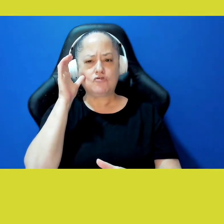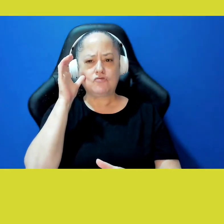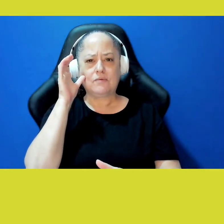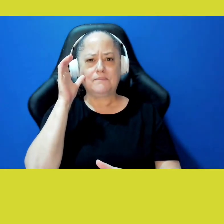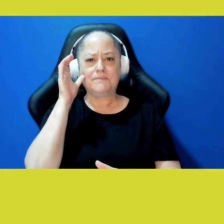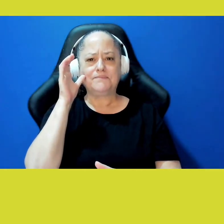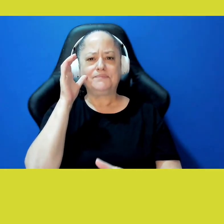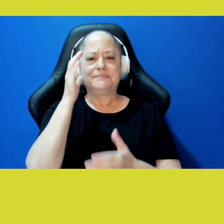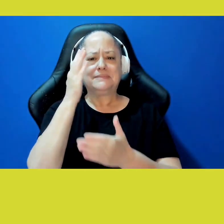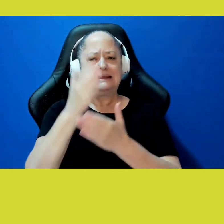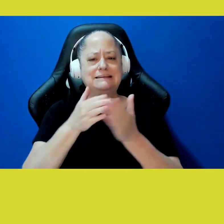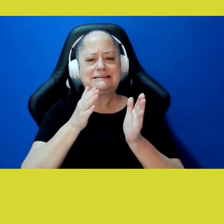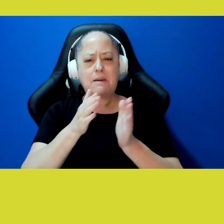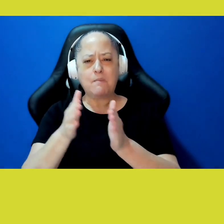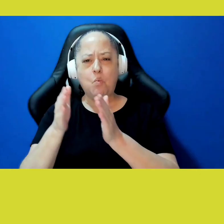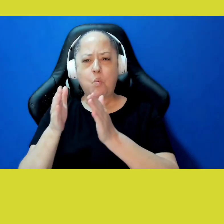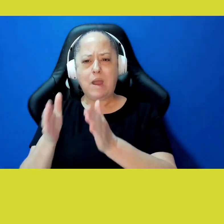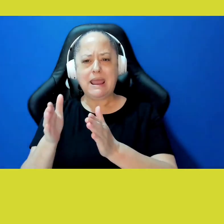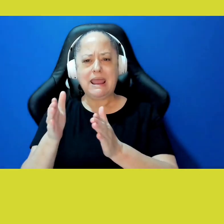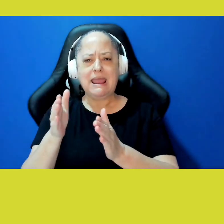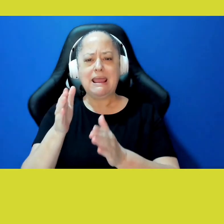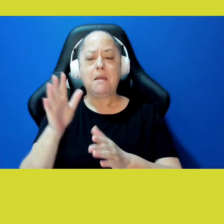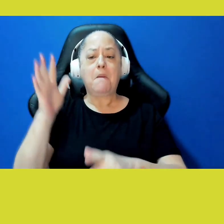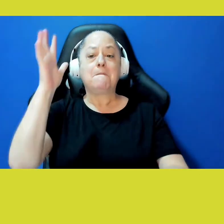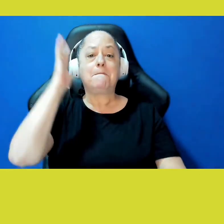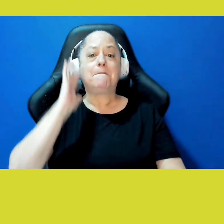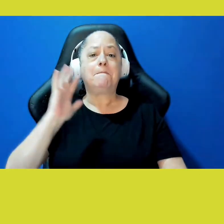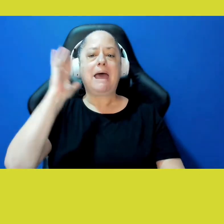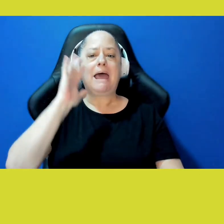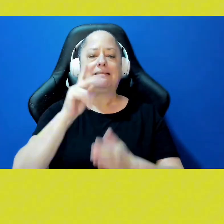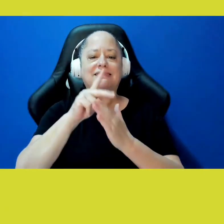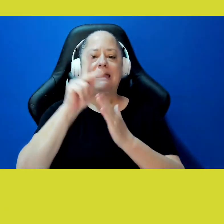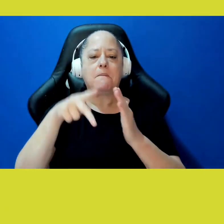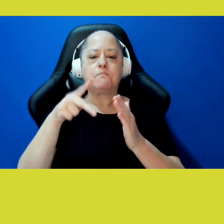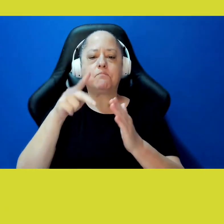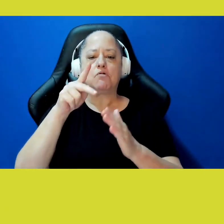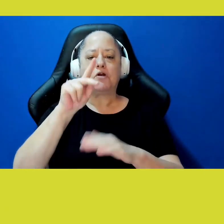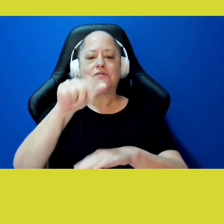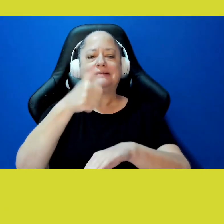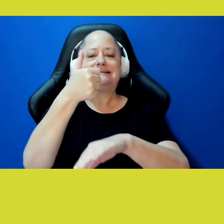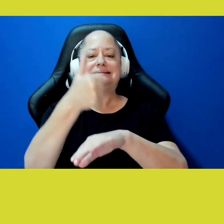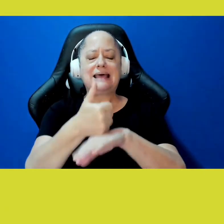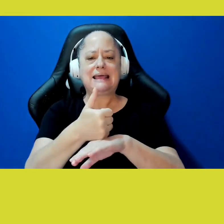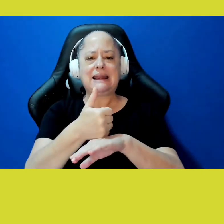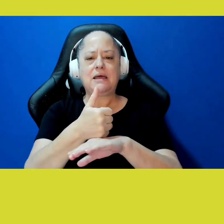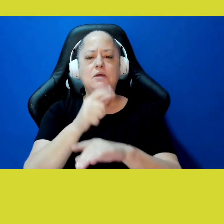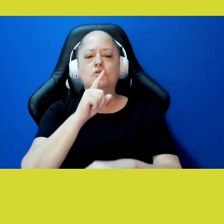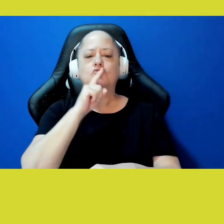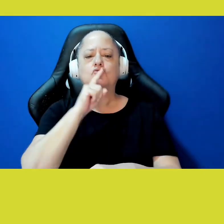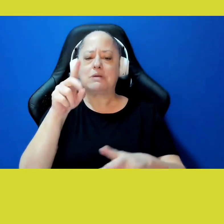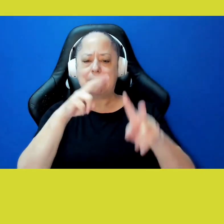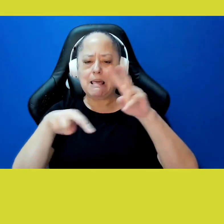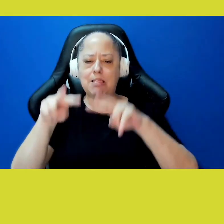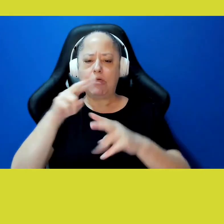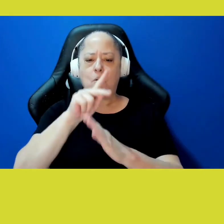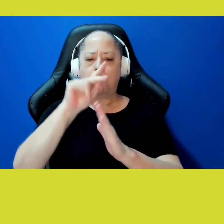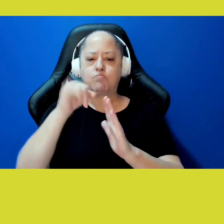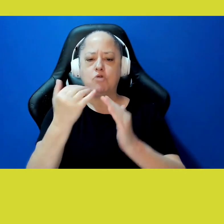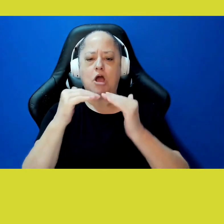some ways. Back then, the programs were set up to really look at project level outcomes so it was